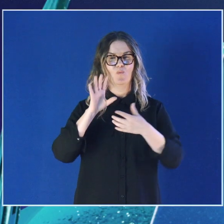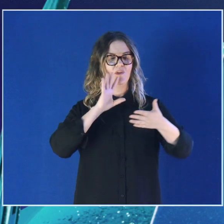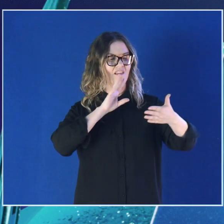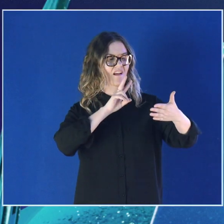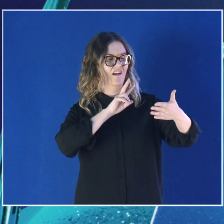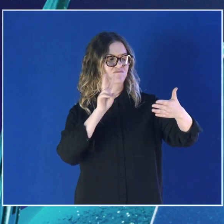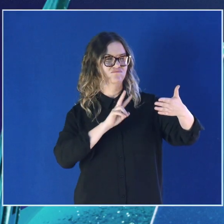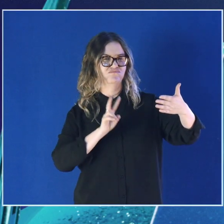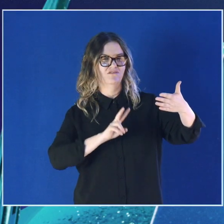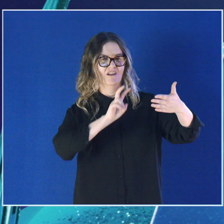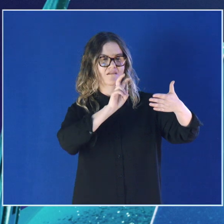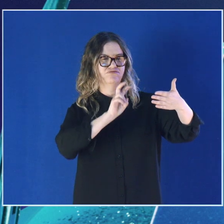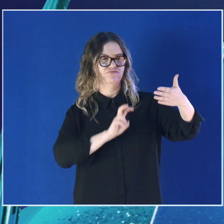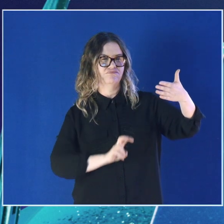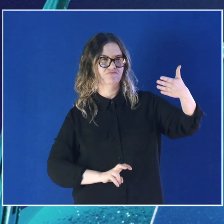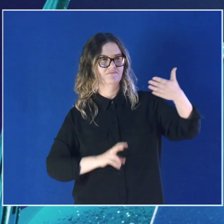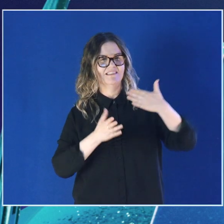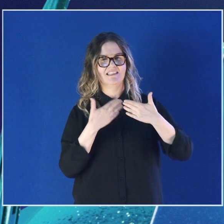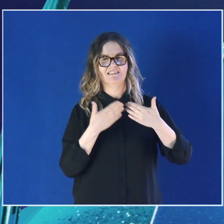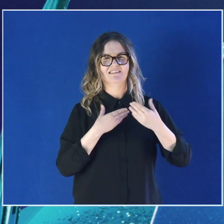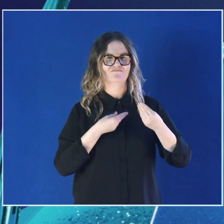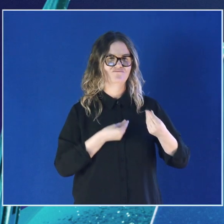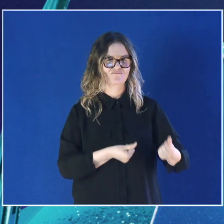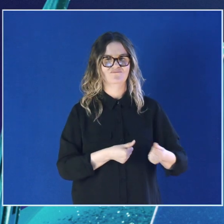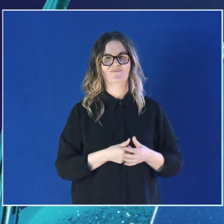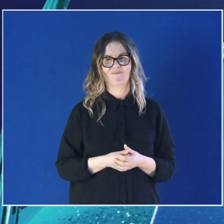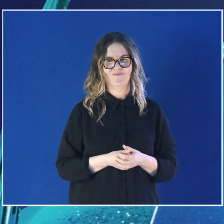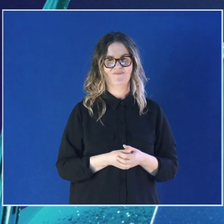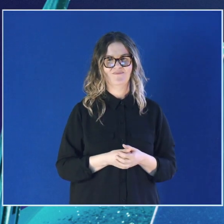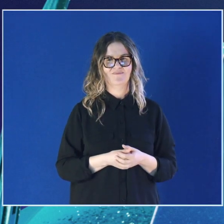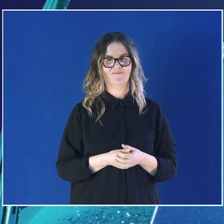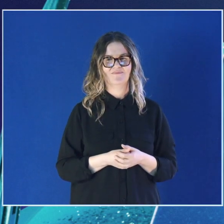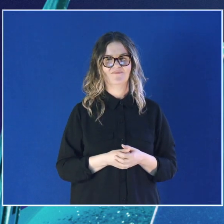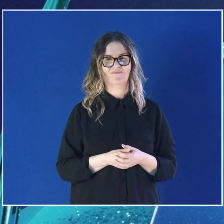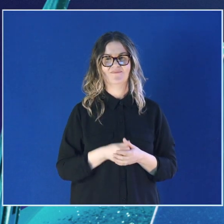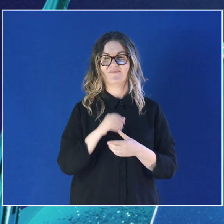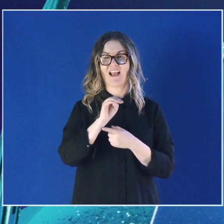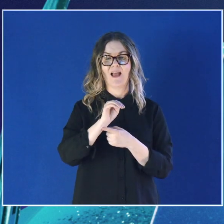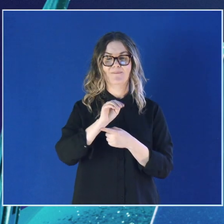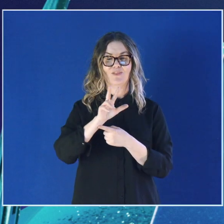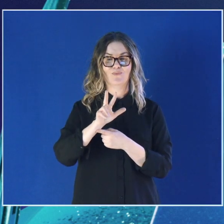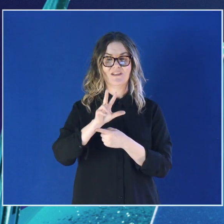Across Microsoft 365, Narrator supports real work and productivity.